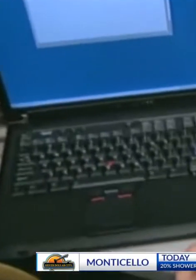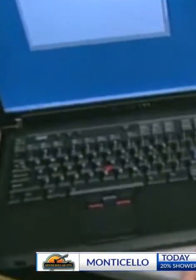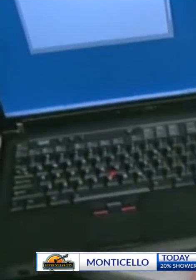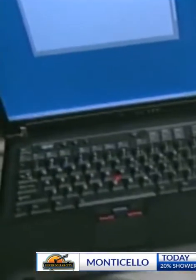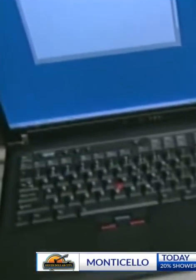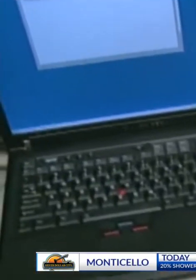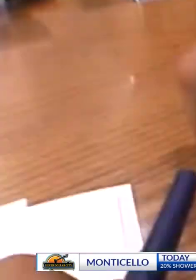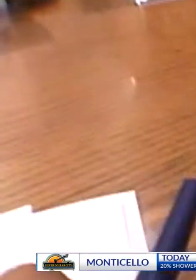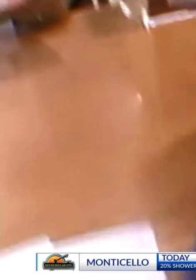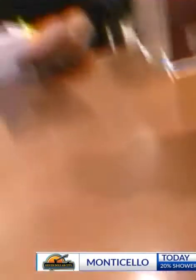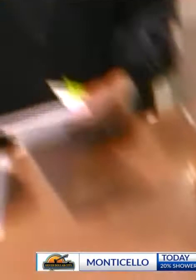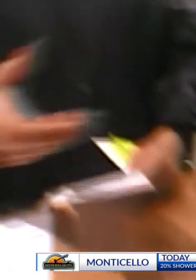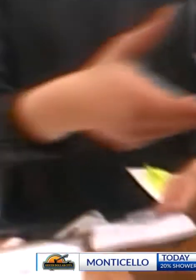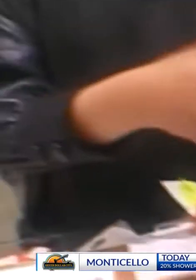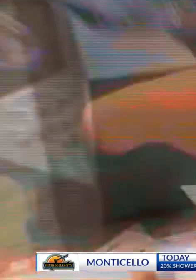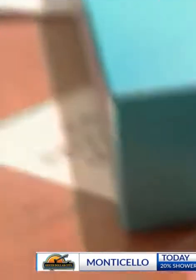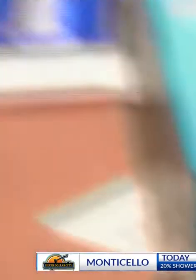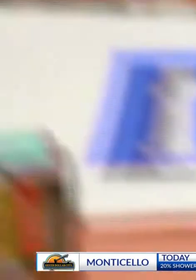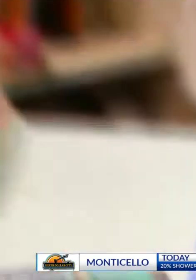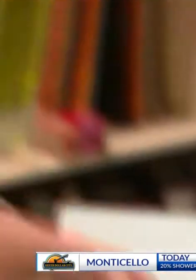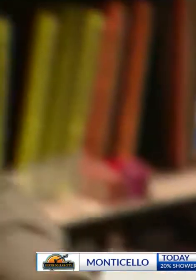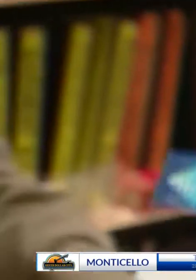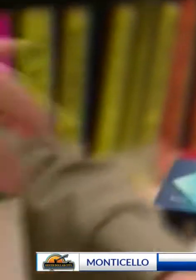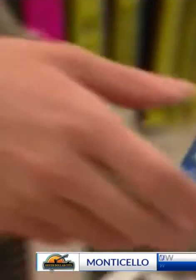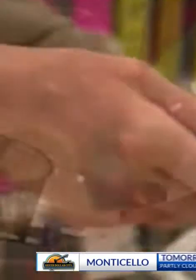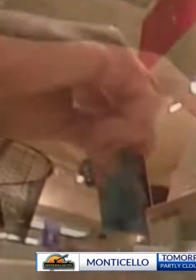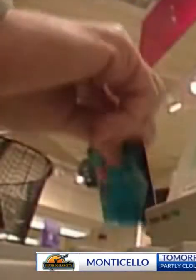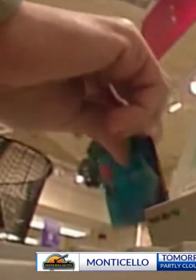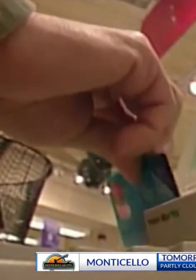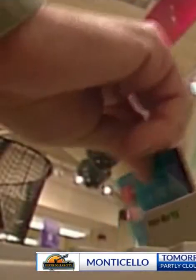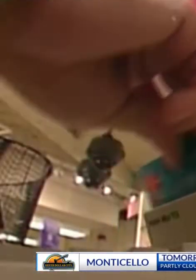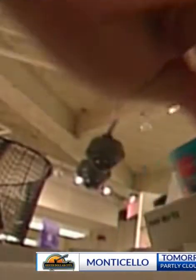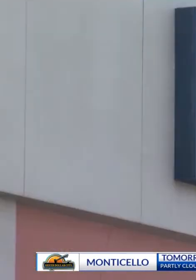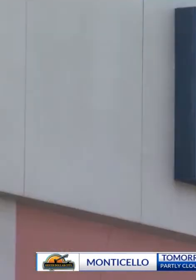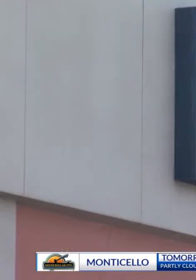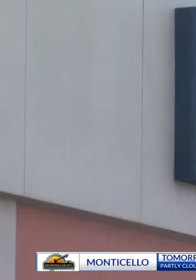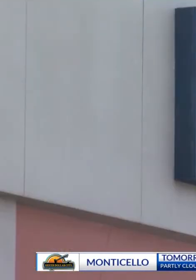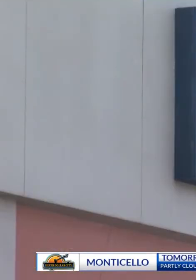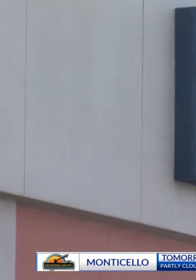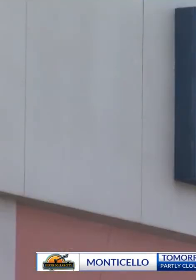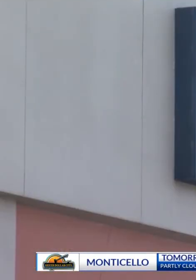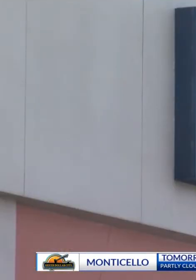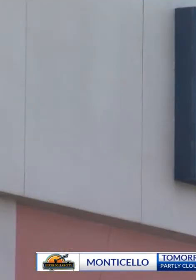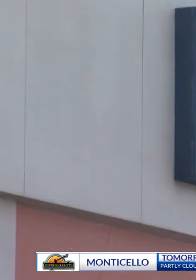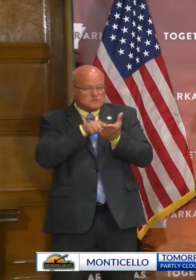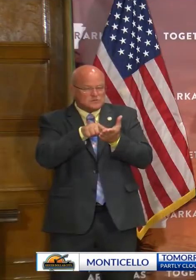COMMERCE IS EVEN SOLICITING OTHER DEPARTMENTS TO HELP WITH D VERIFICATION AND THEY HOPE THEY CAN CLEAR OUT THE BAD